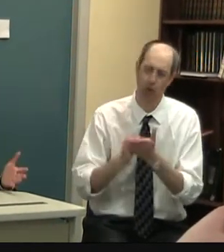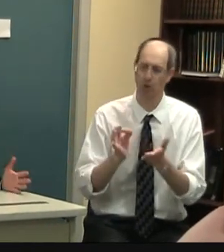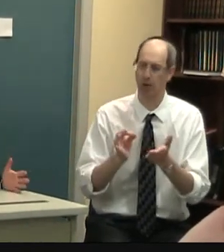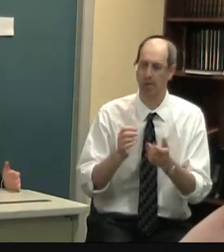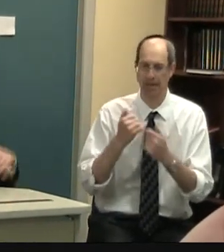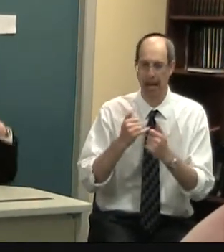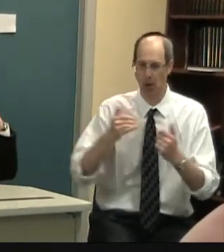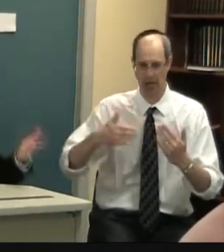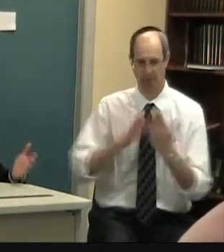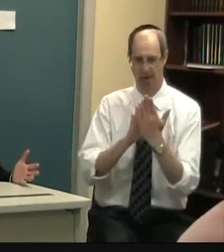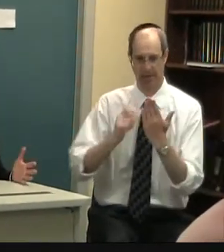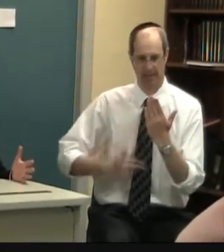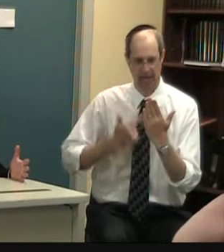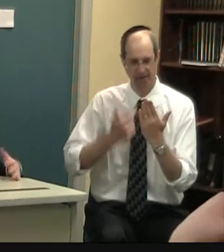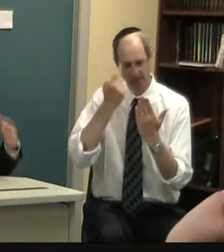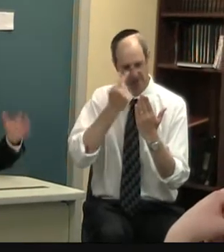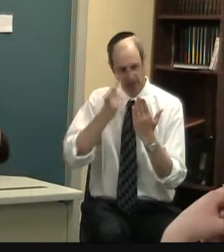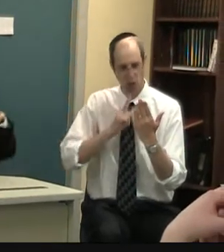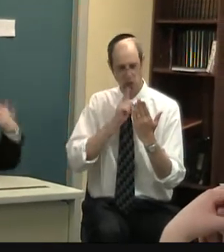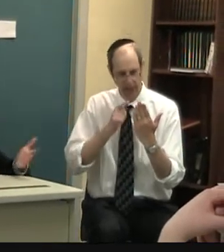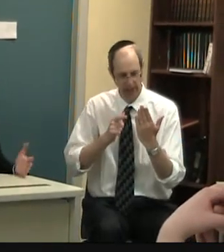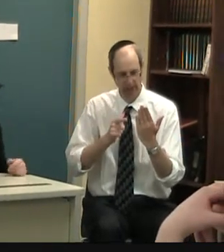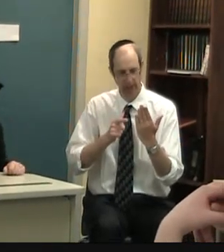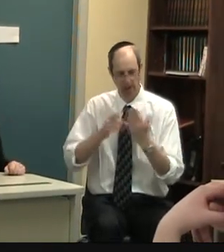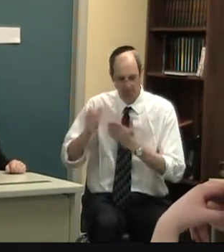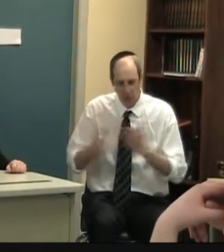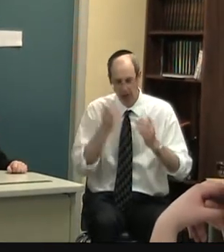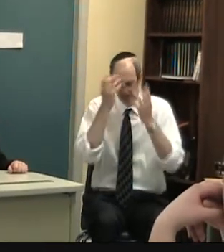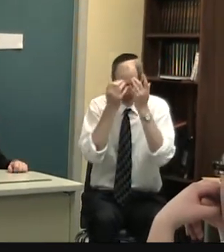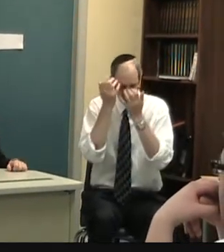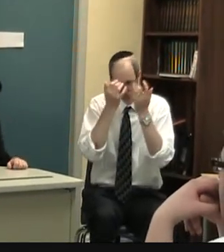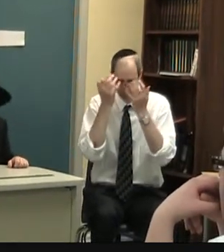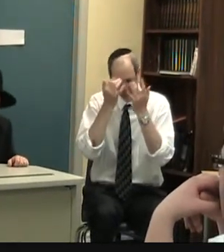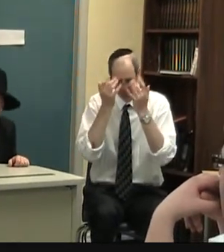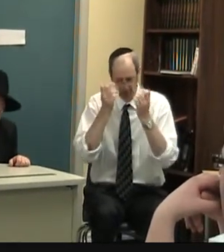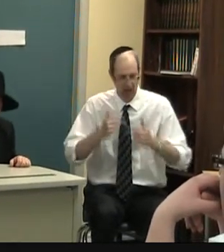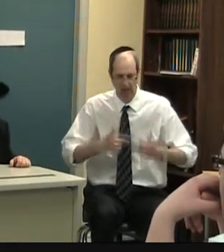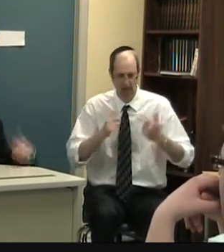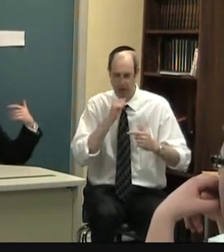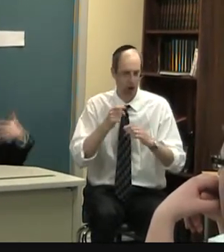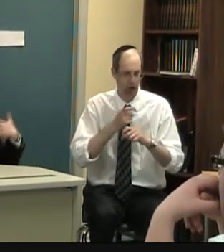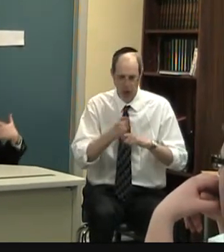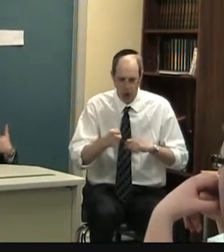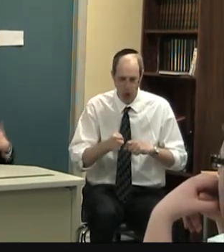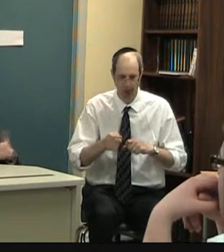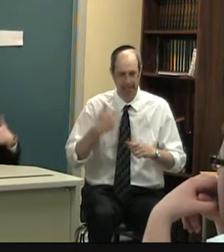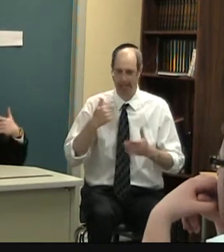his life and think about his reality and process things and realize that life isn't a joke that he is a wife that he wants to stay married